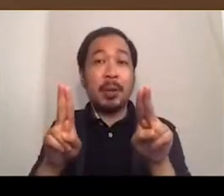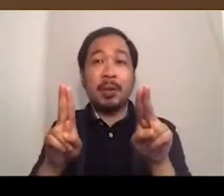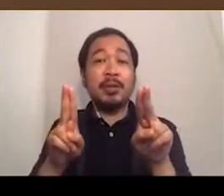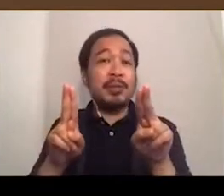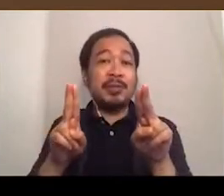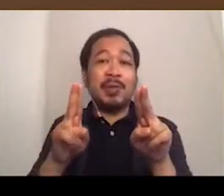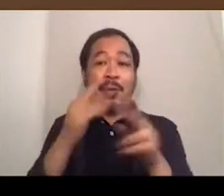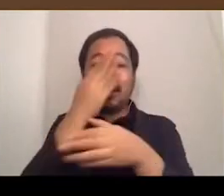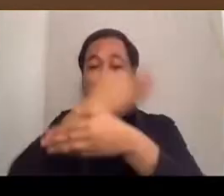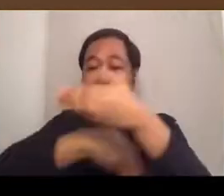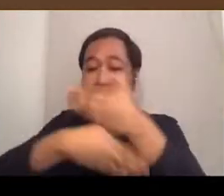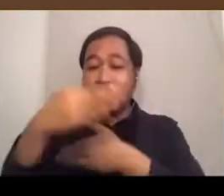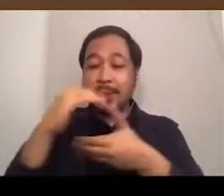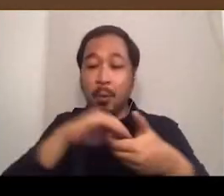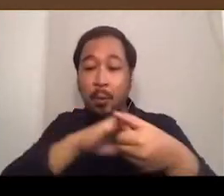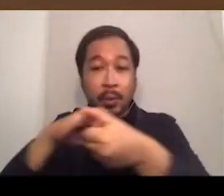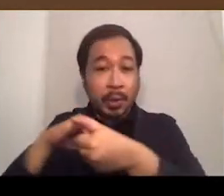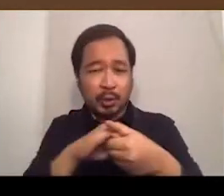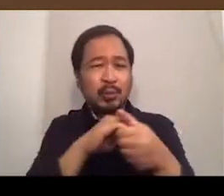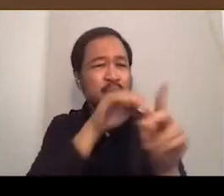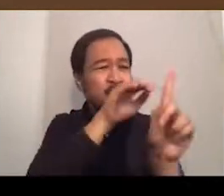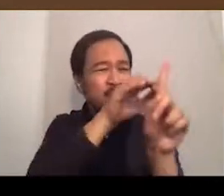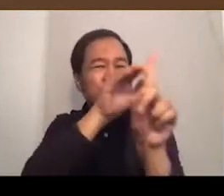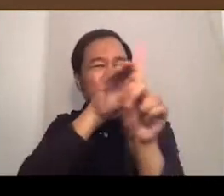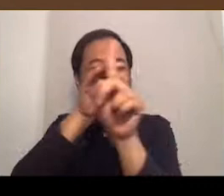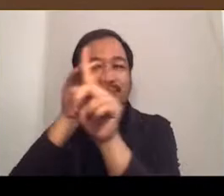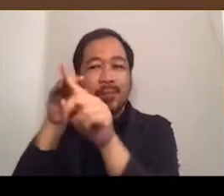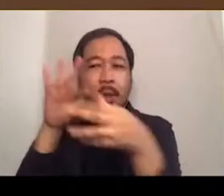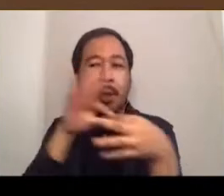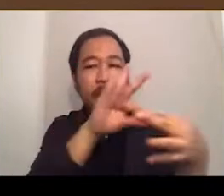We mailed protective masks to friends overseas.